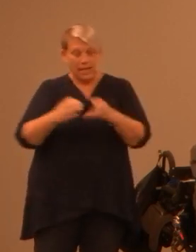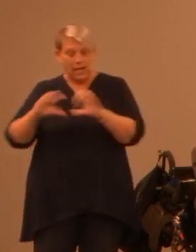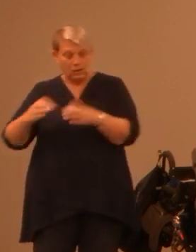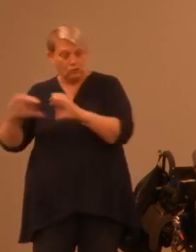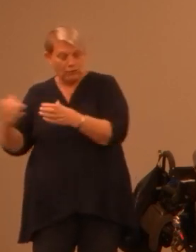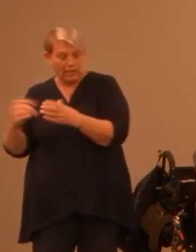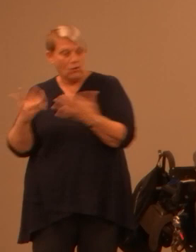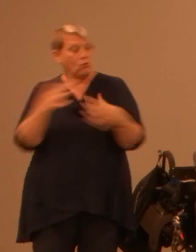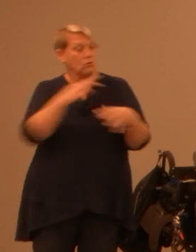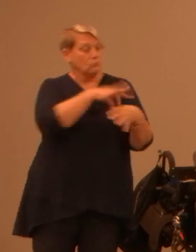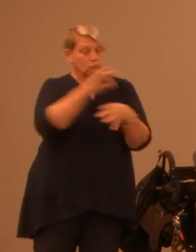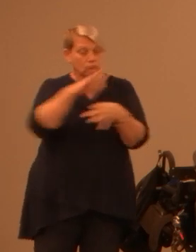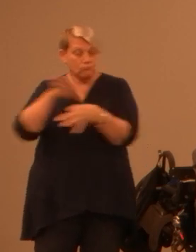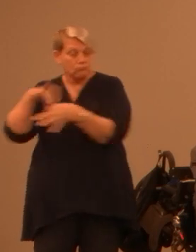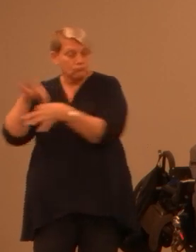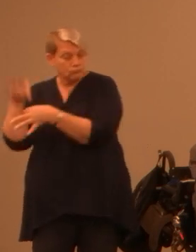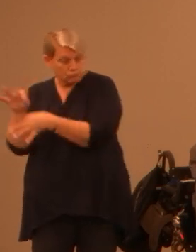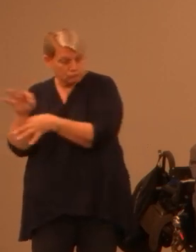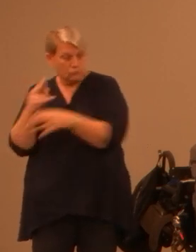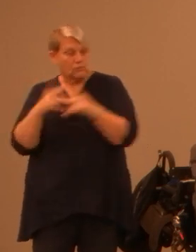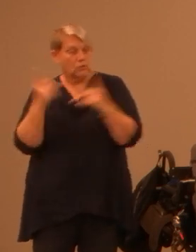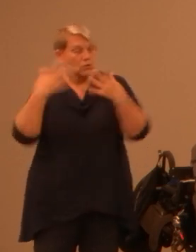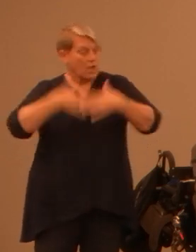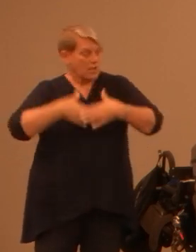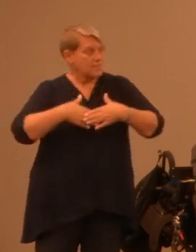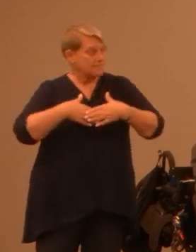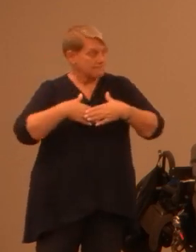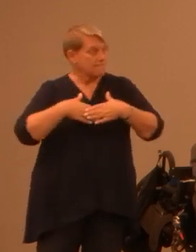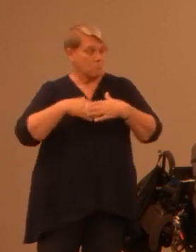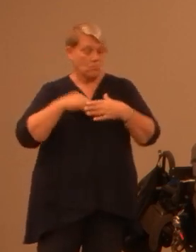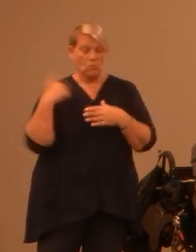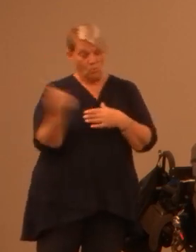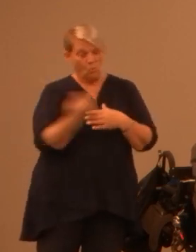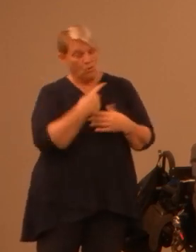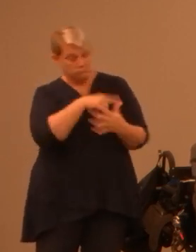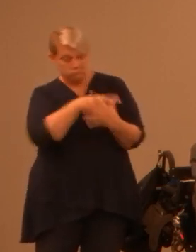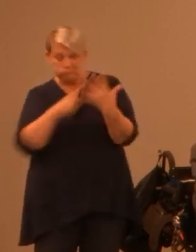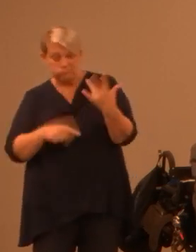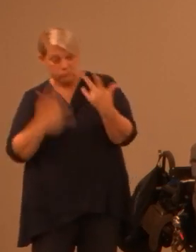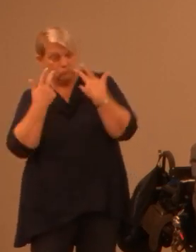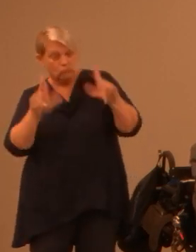nominees that we have tonight all demonstrate excellence in digital